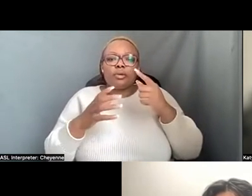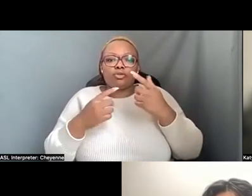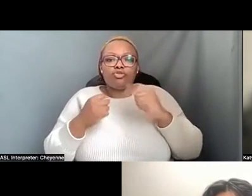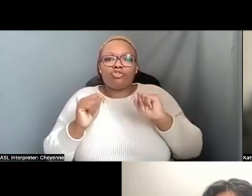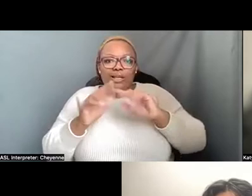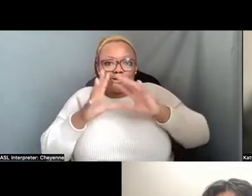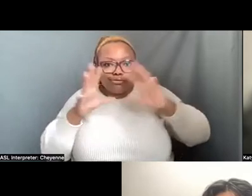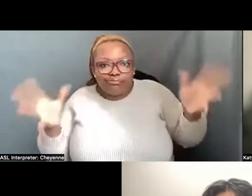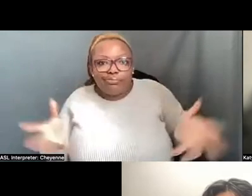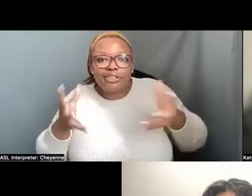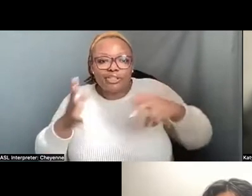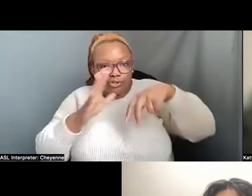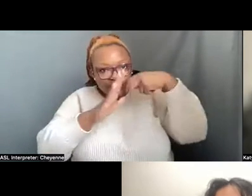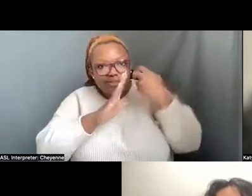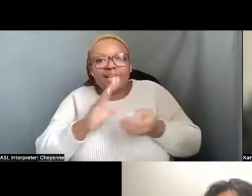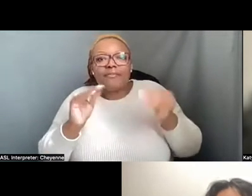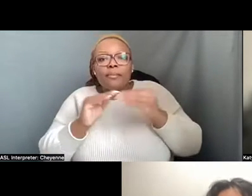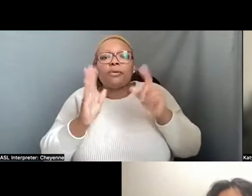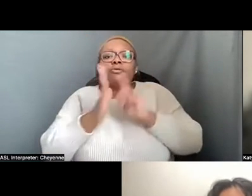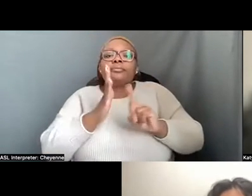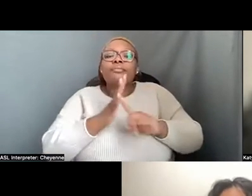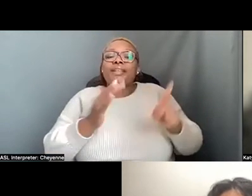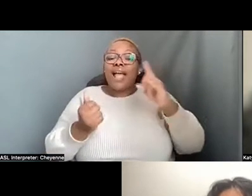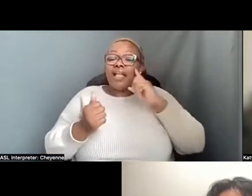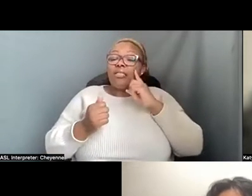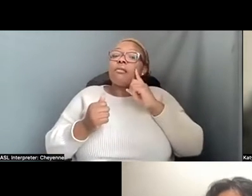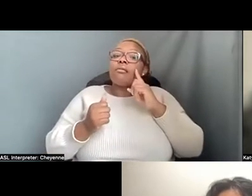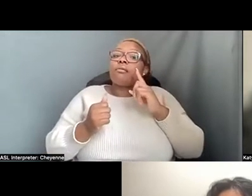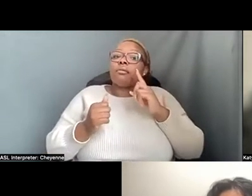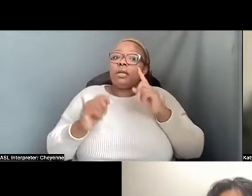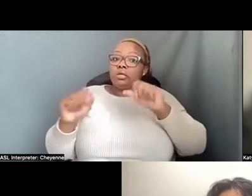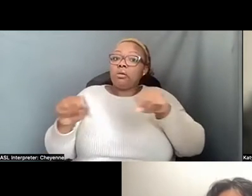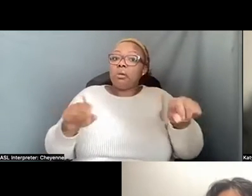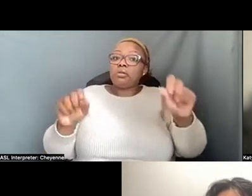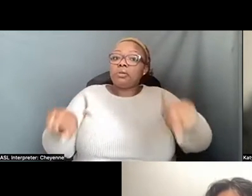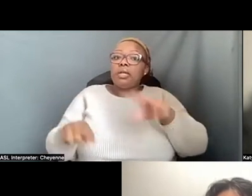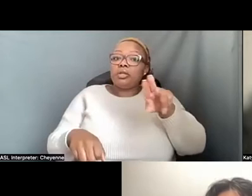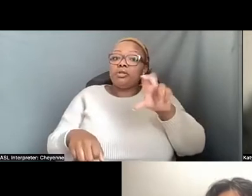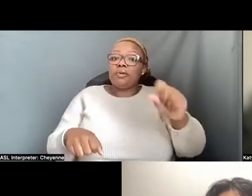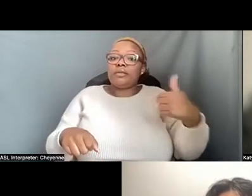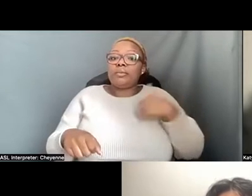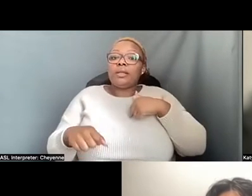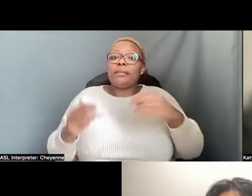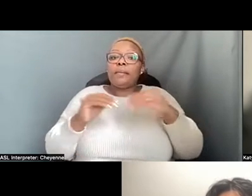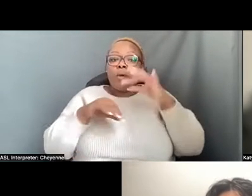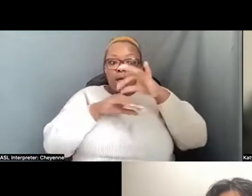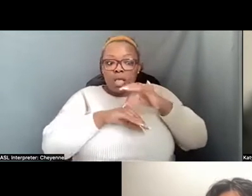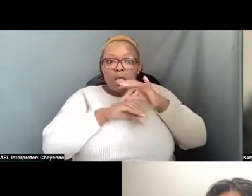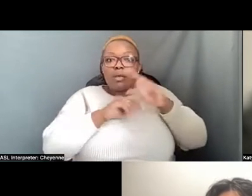I would say I do think that it's quite possible that in the U.S. we're a little bit more obsessed